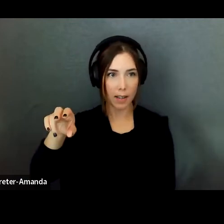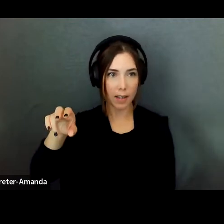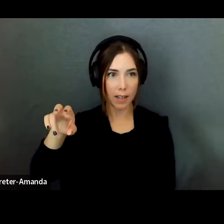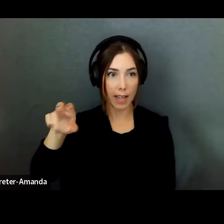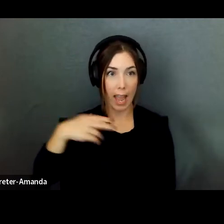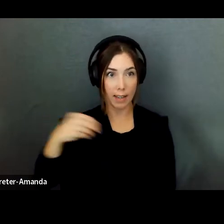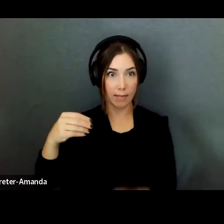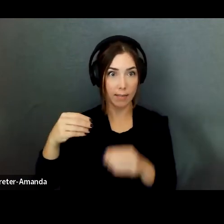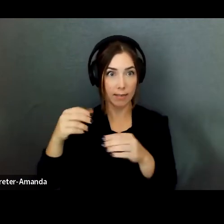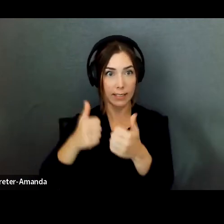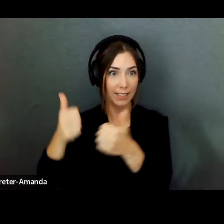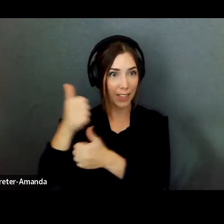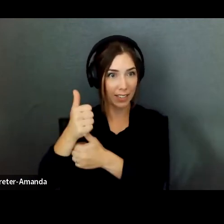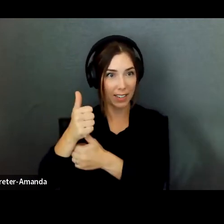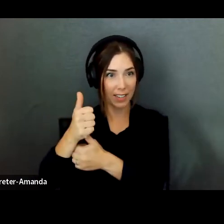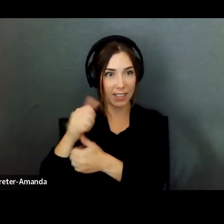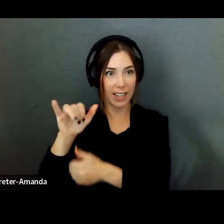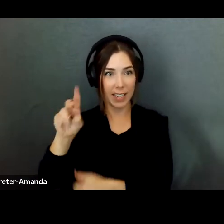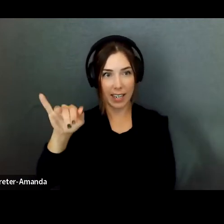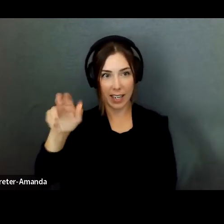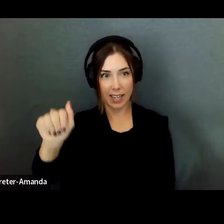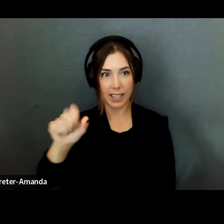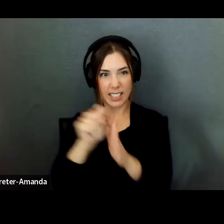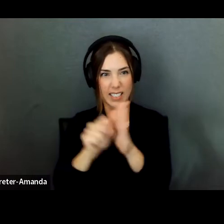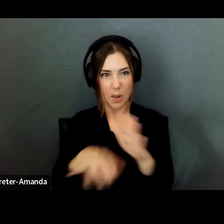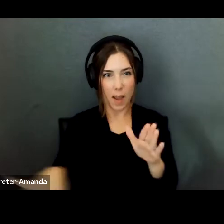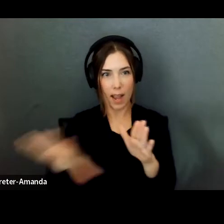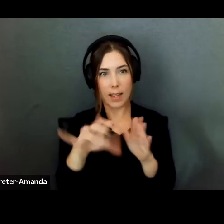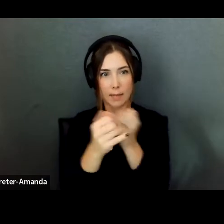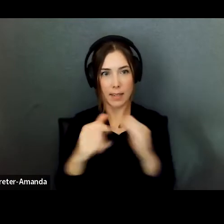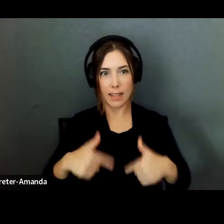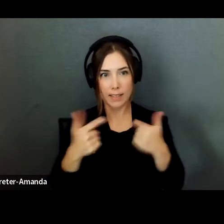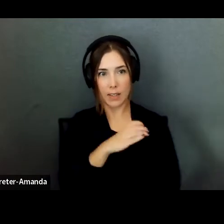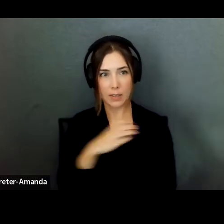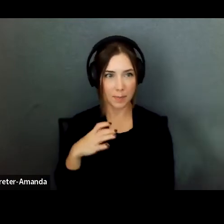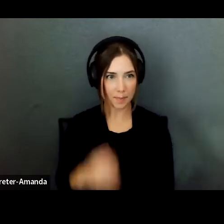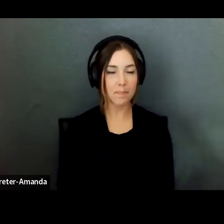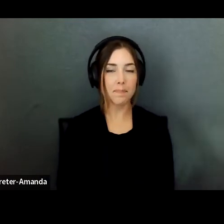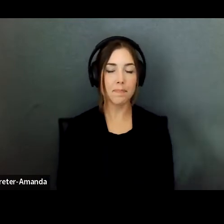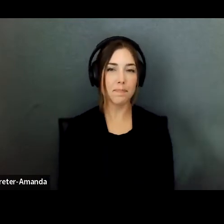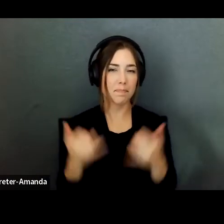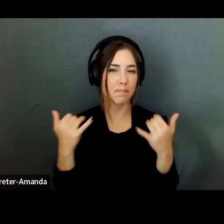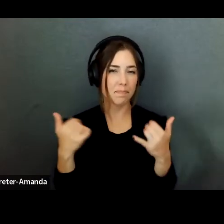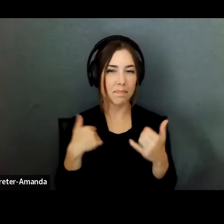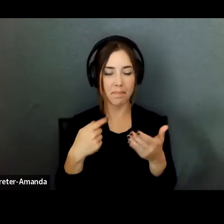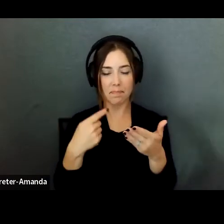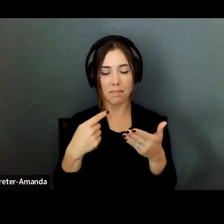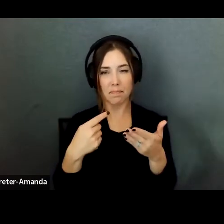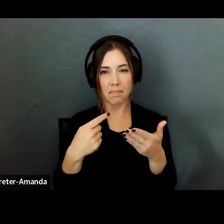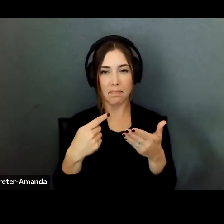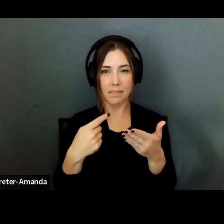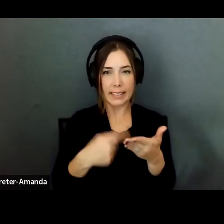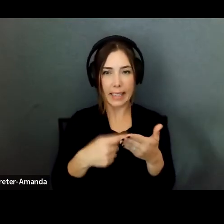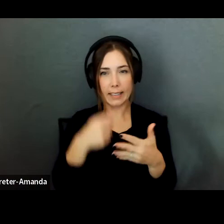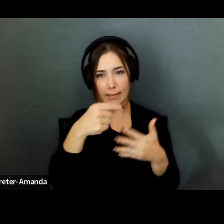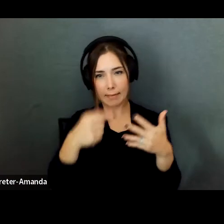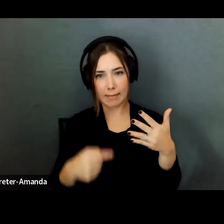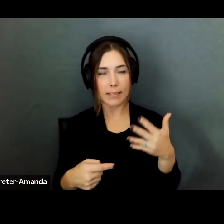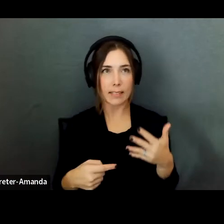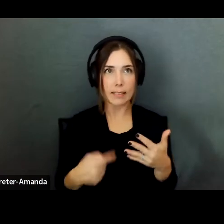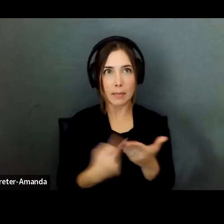I will address thee intimidating or scary related components of the rule and how the